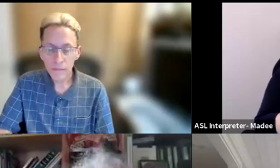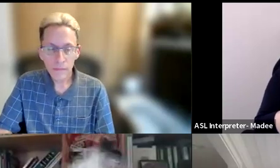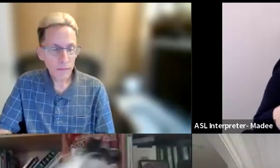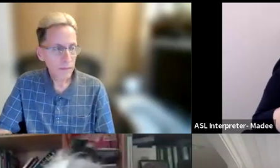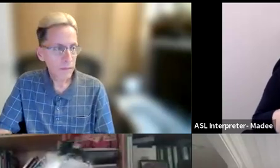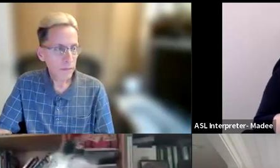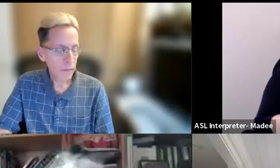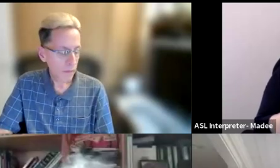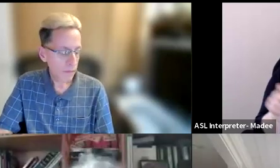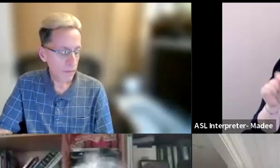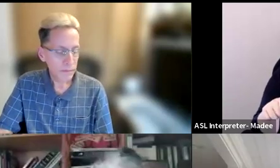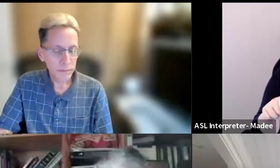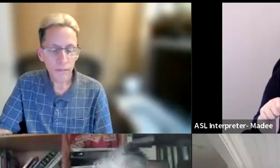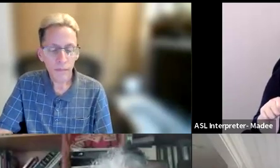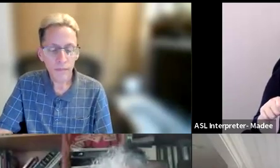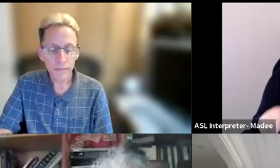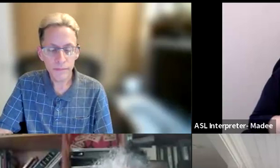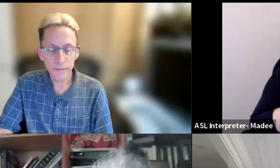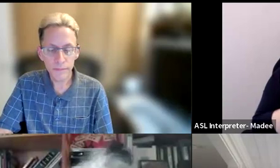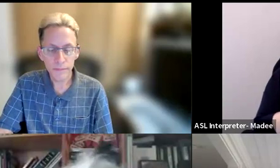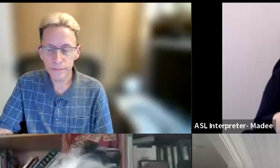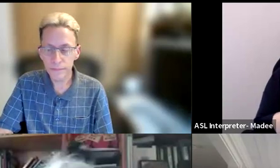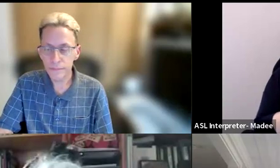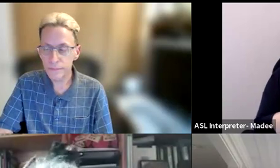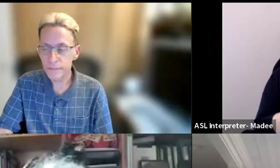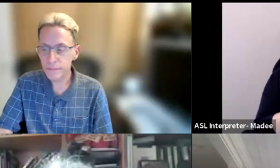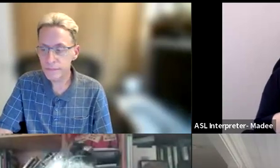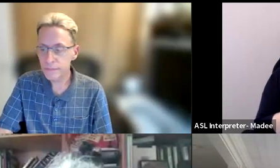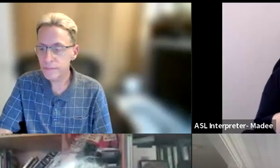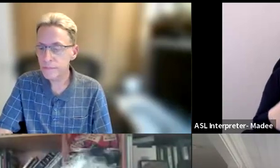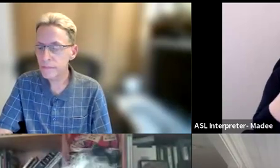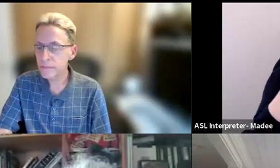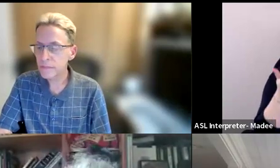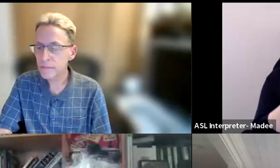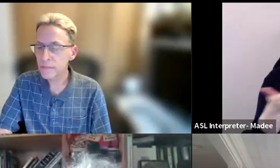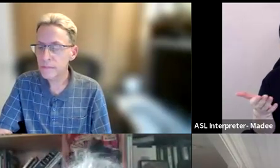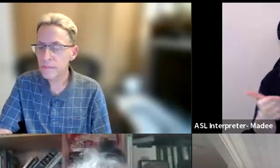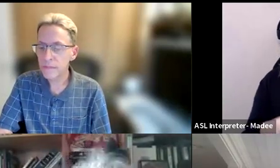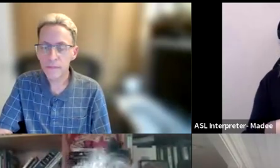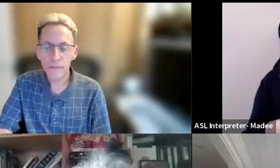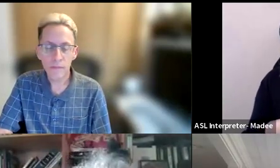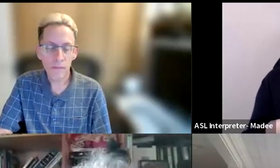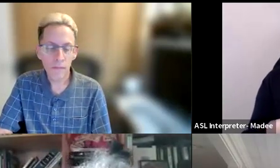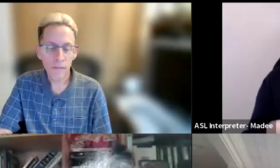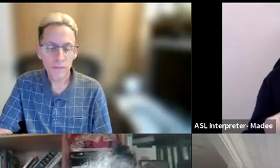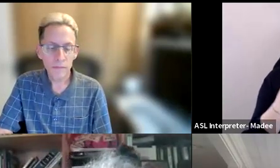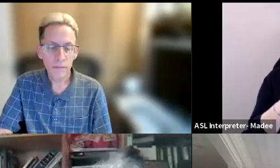right on the money, and and the the best thing, at least as far as accessible housing.